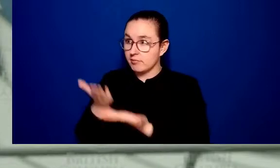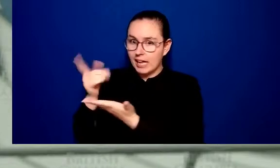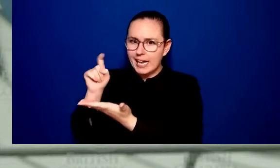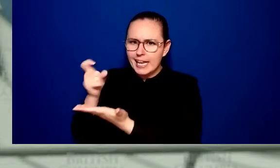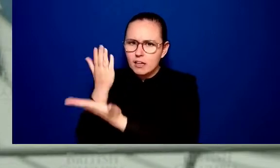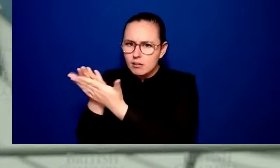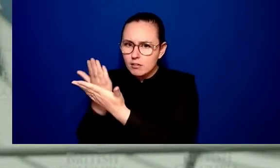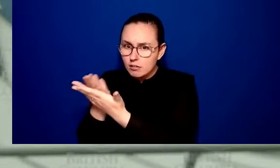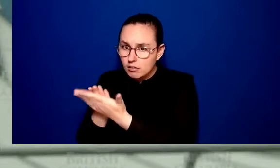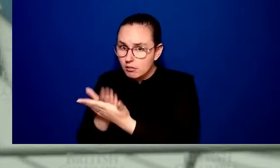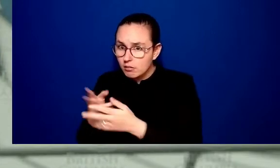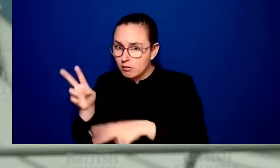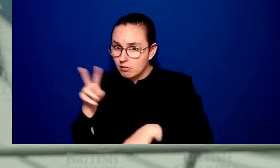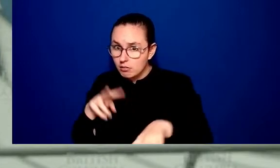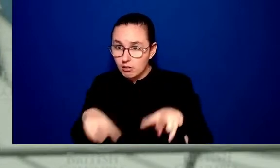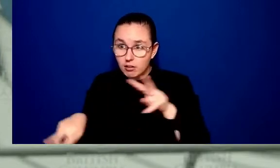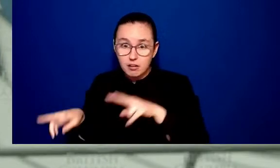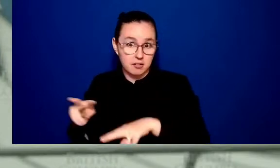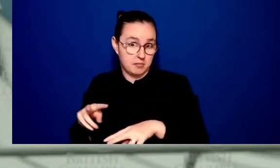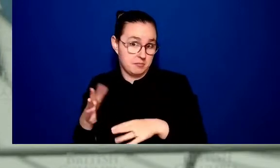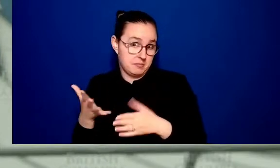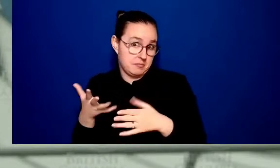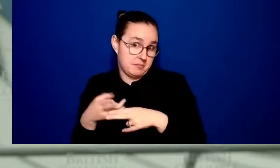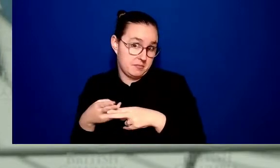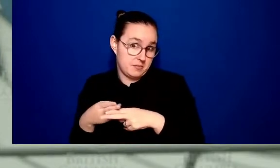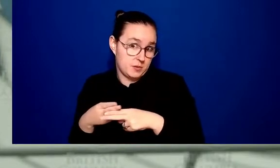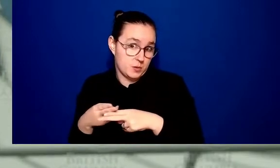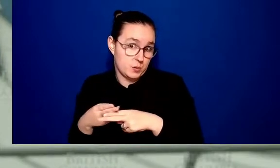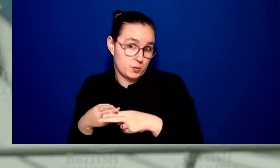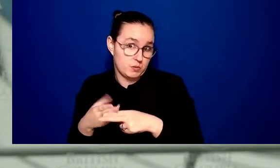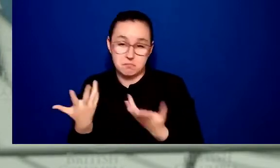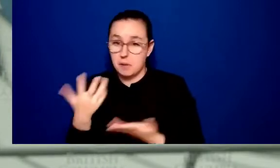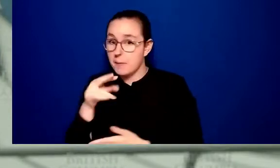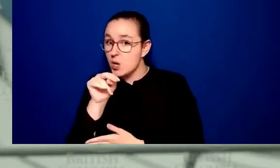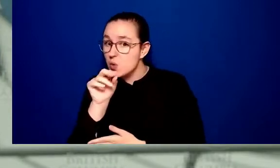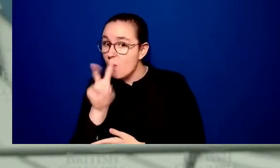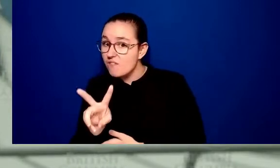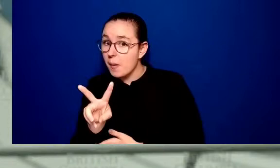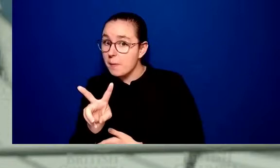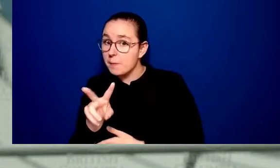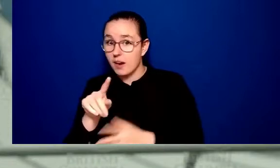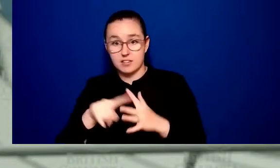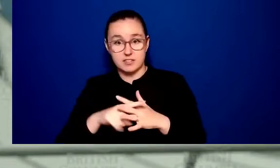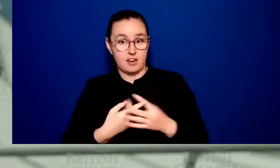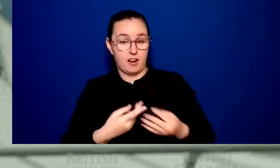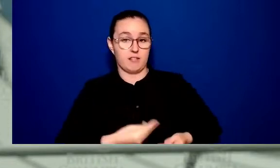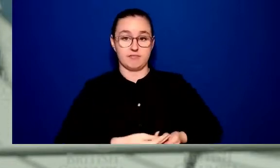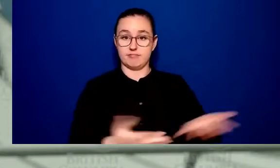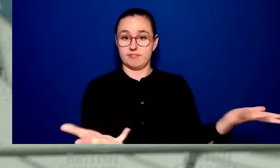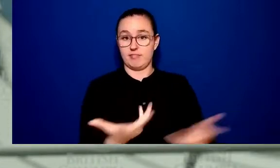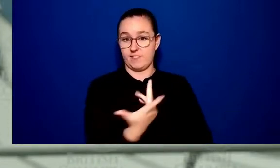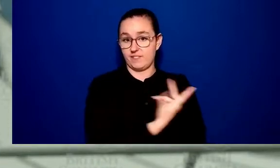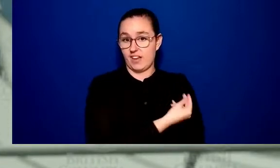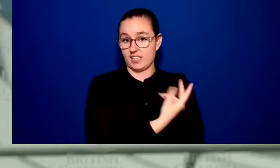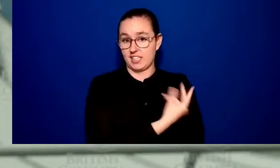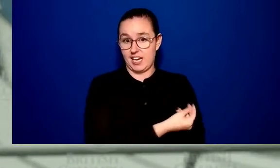vaccine available to us as early as early November. So we continue to talk with school